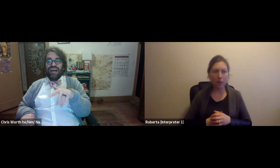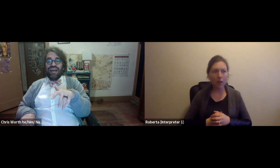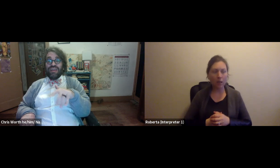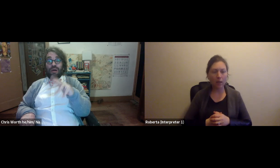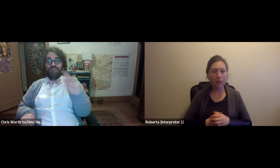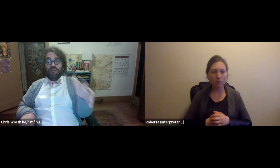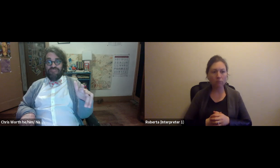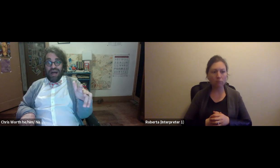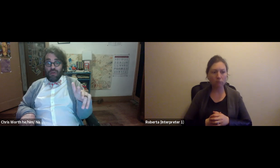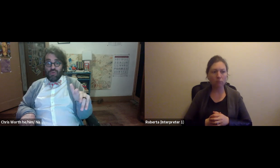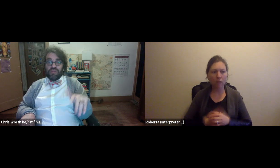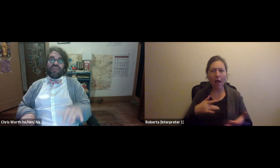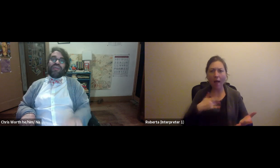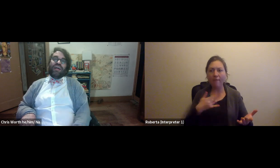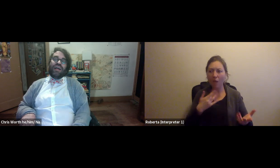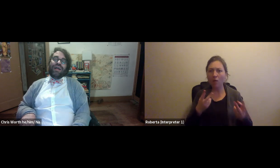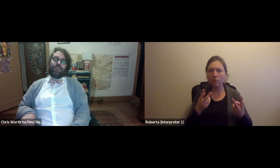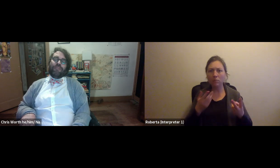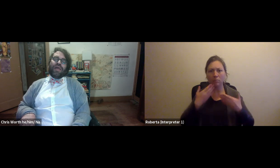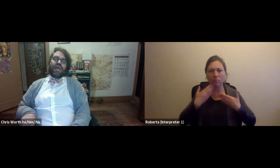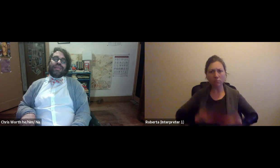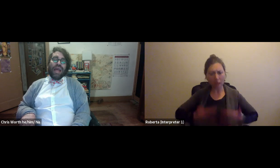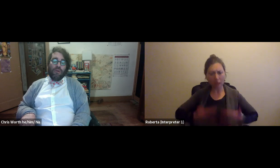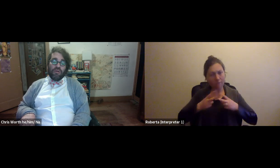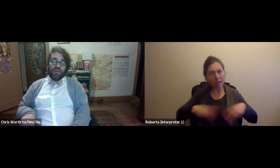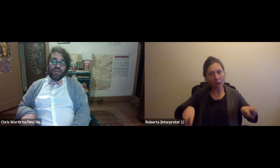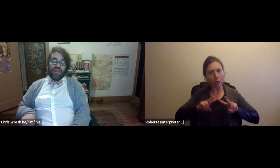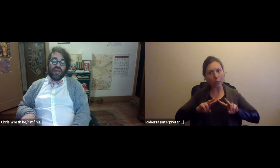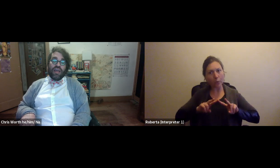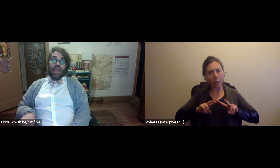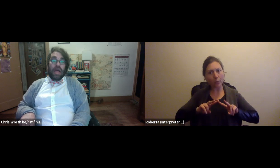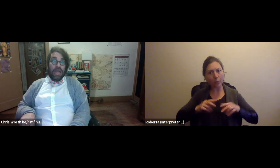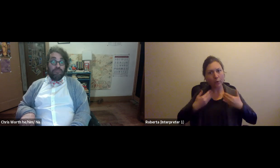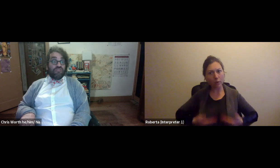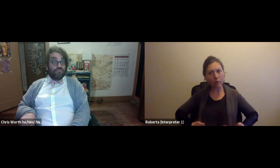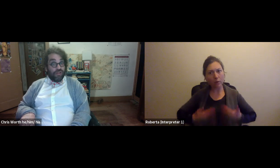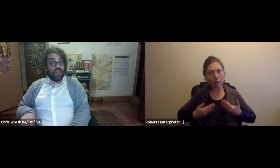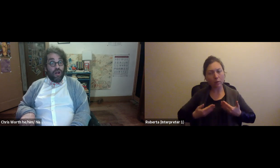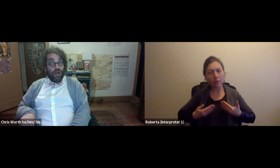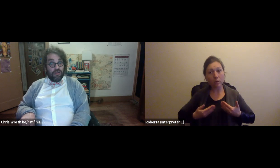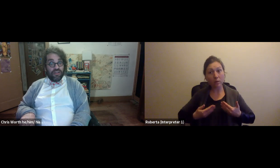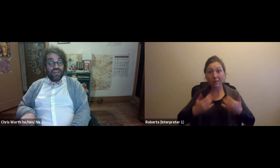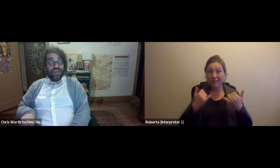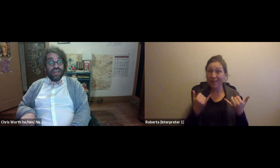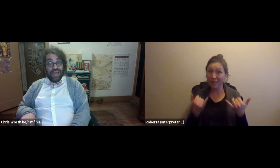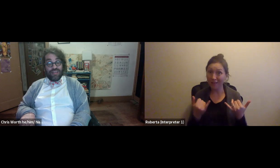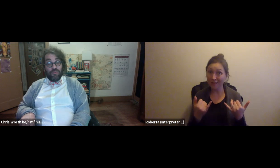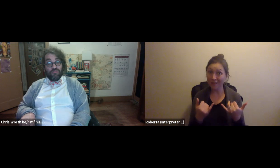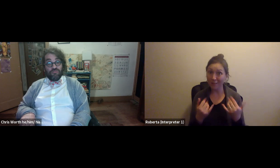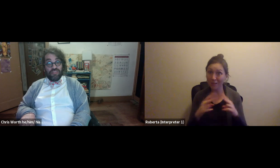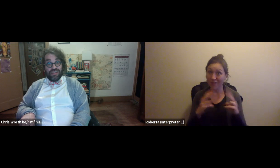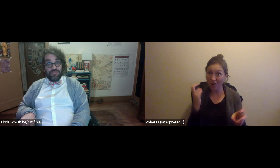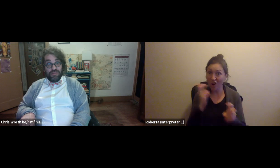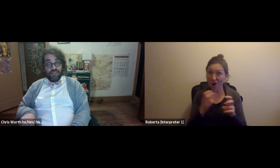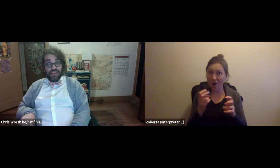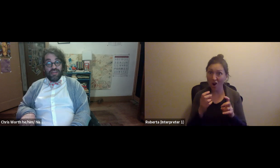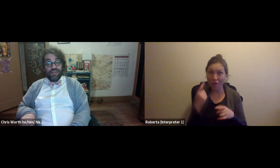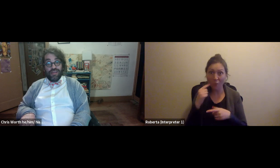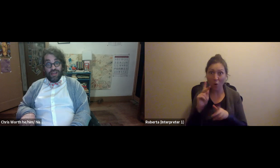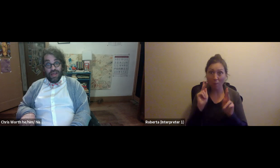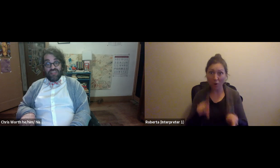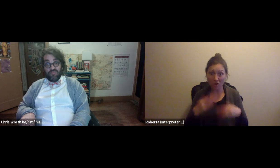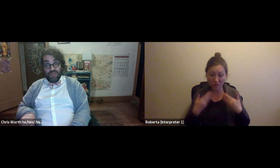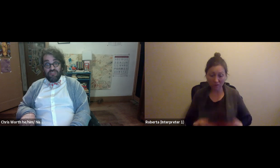you know, I felt valued. It was really hard, as a person with a disability, especially